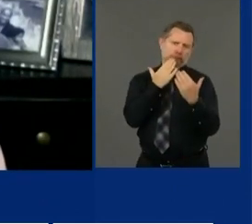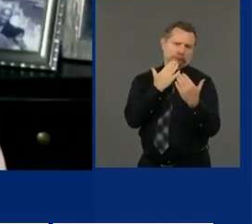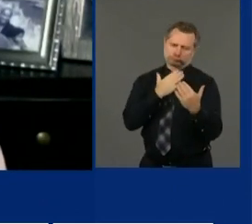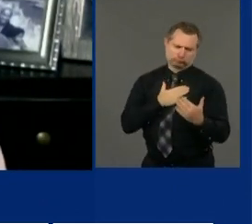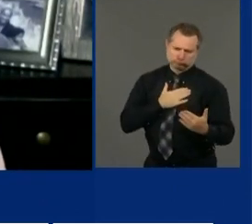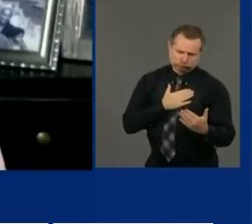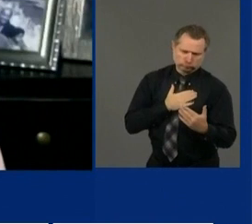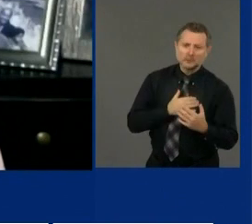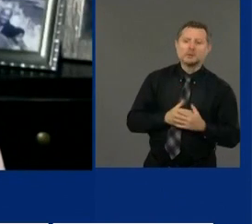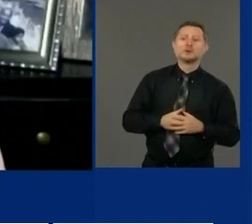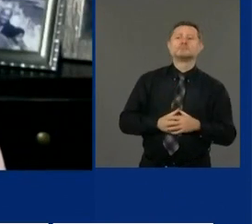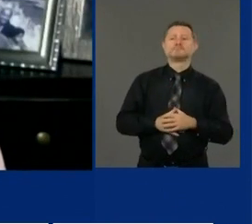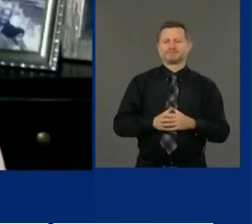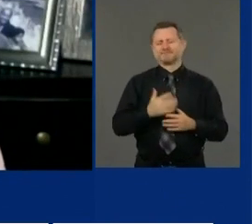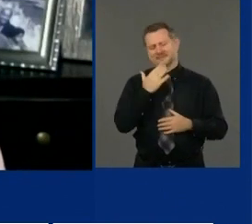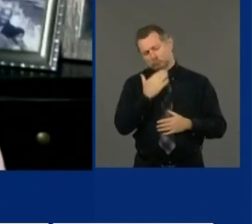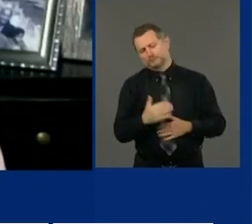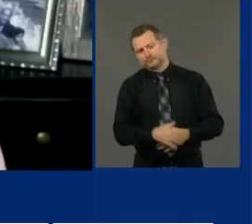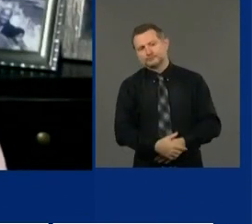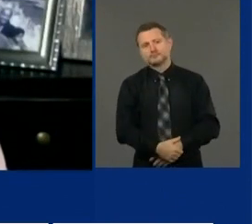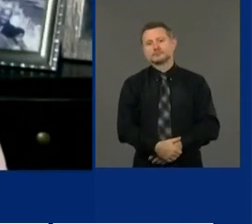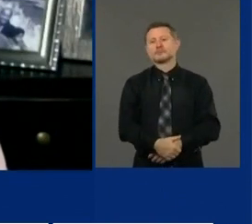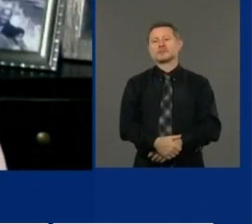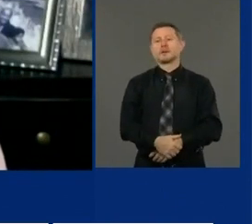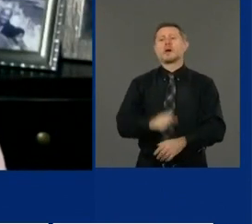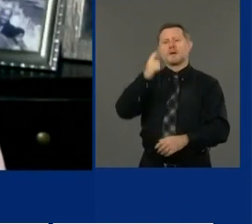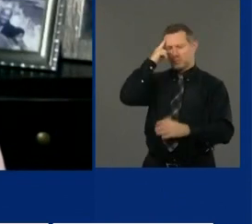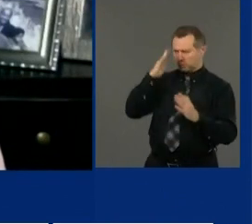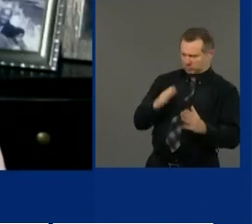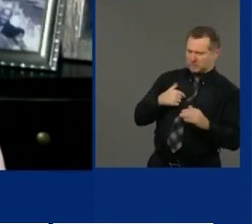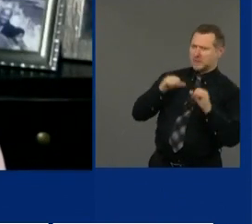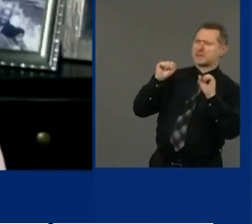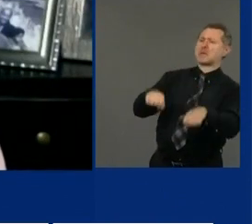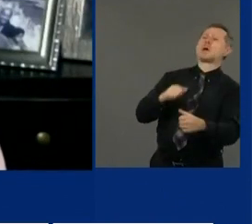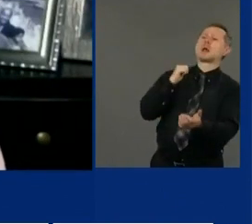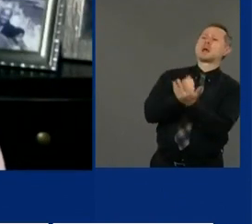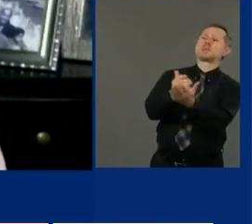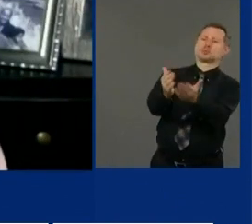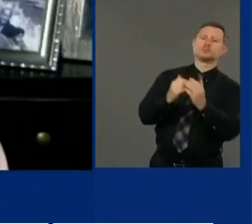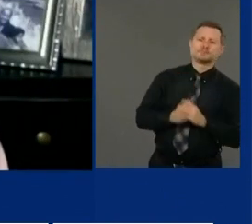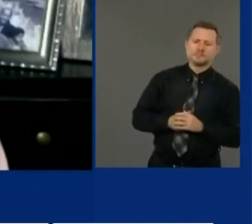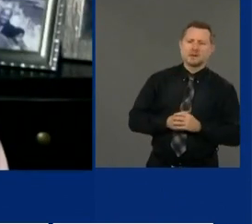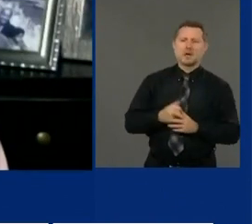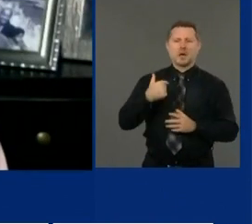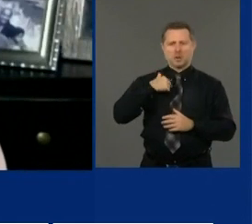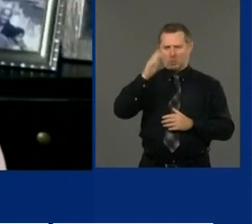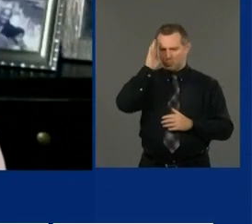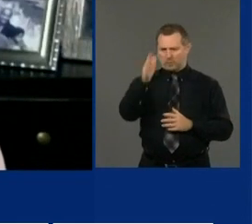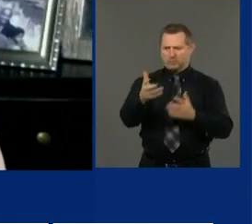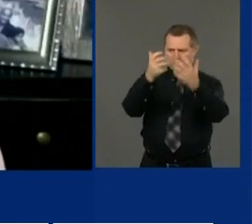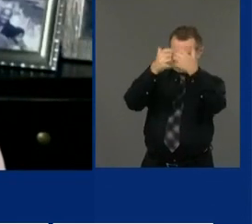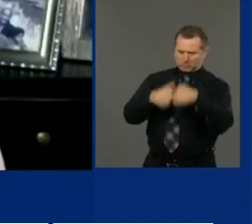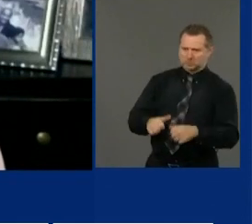IMPORTANT TO HELP SLOW THE SPREAD. I APPRECIATE YOUR OFFER TO HELP. WE WILL BE APPRECIATIVE OF THAT